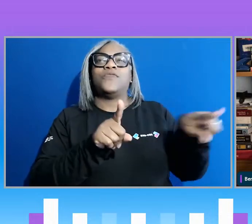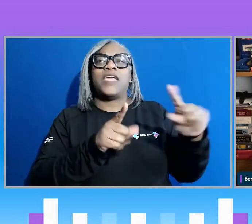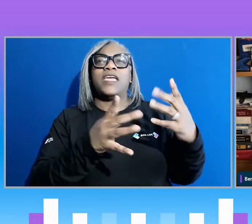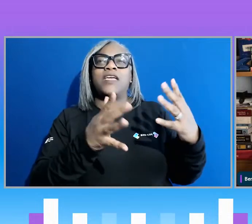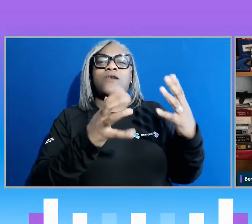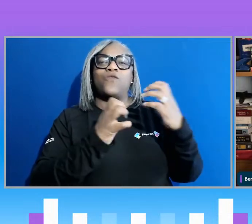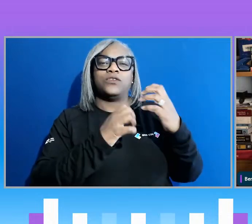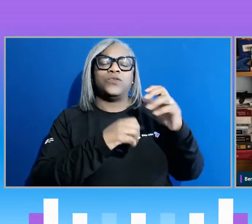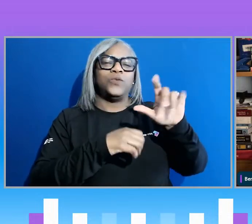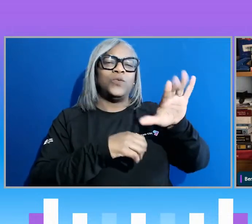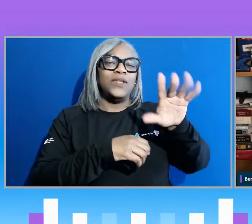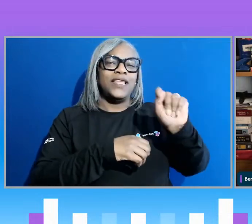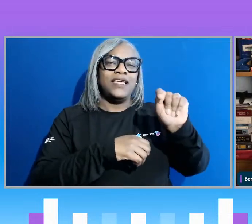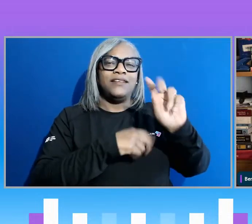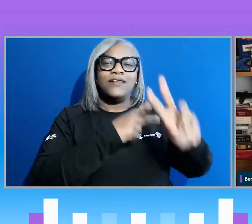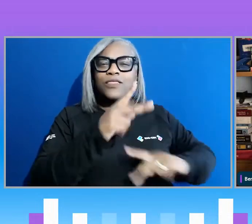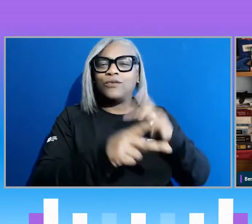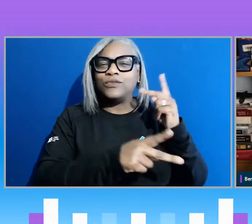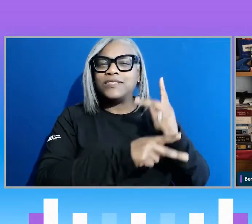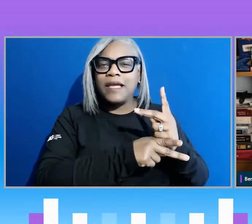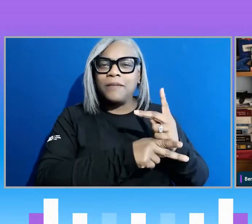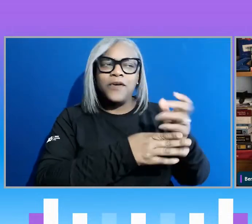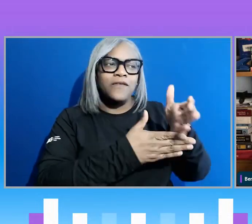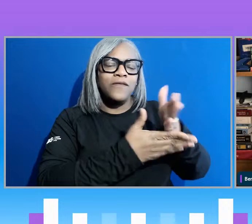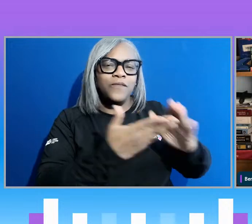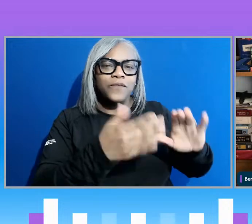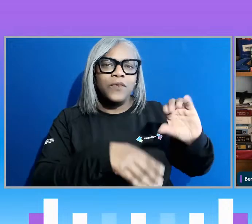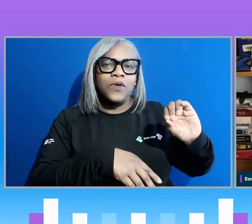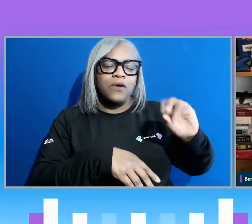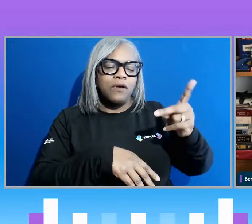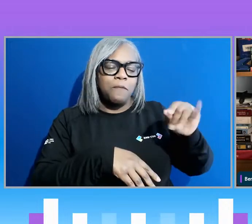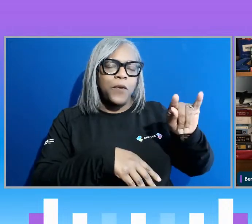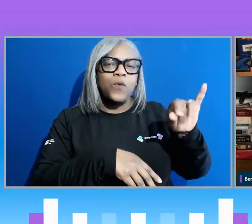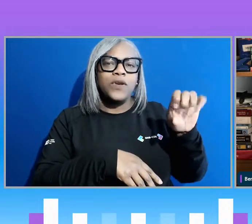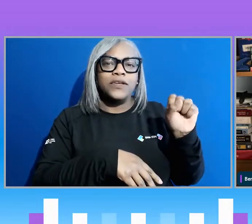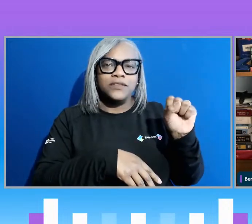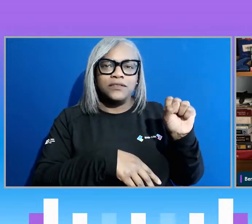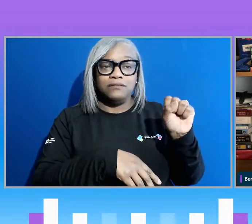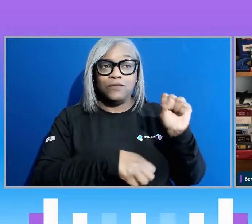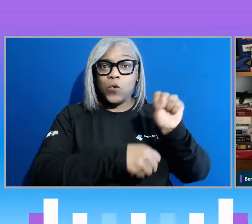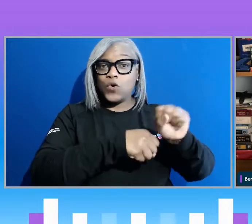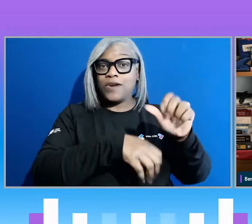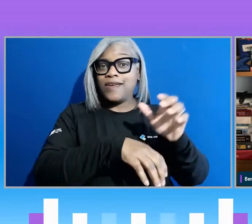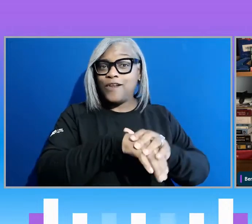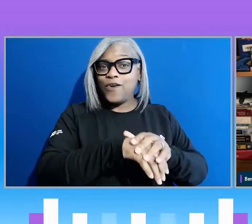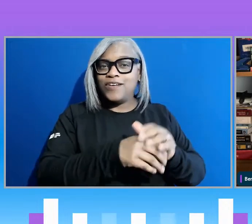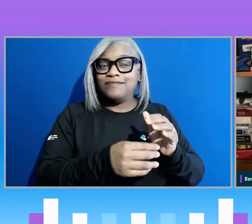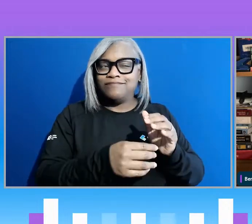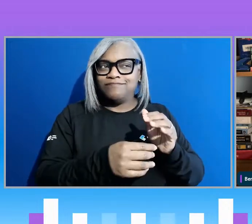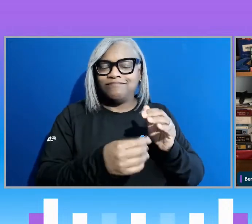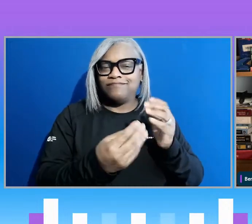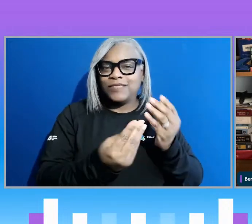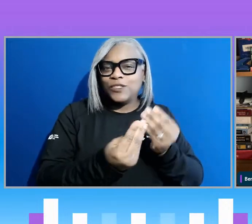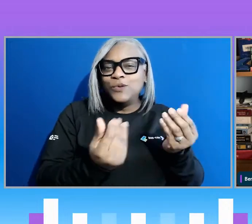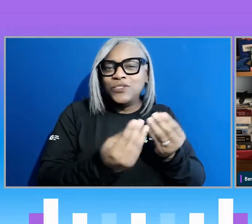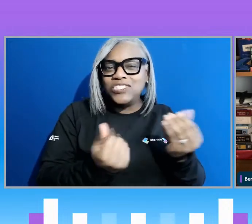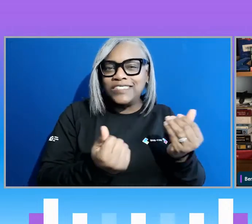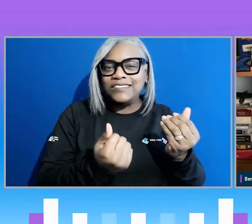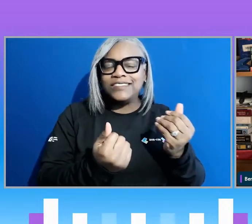able to kind of lint those kind of complex components. And so we're working on a really interesting solution to that